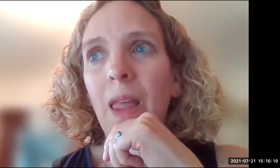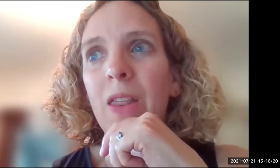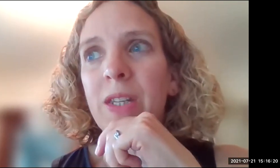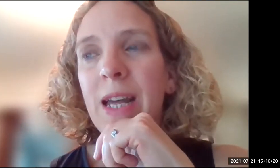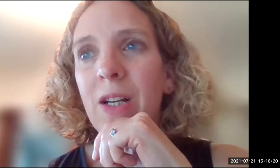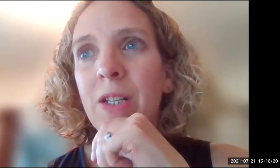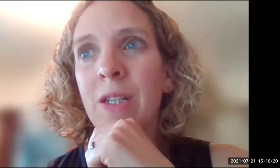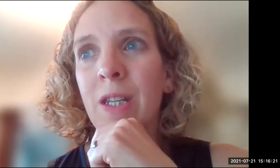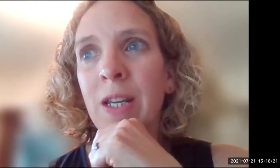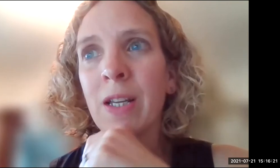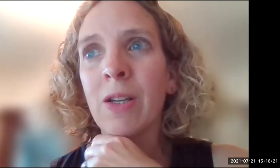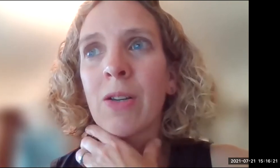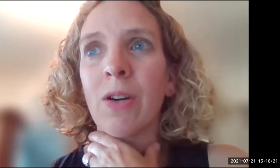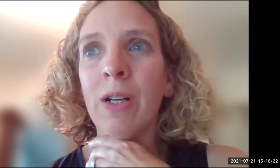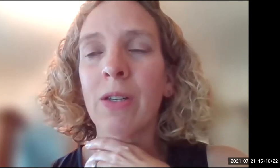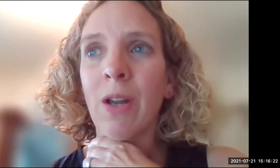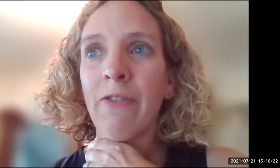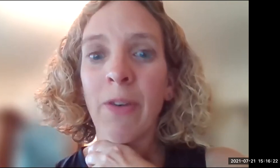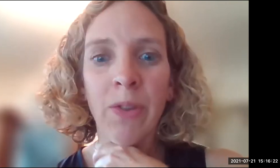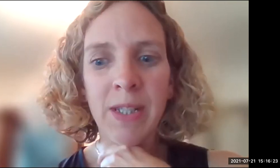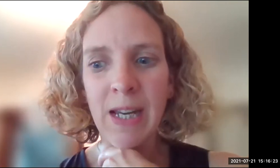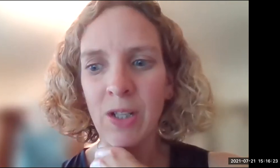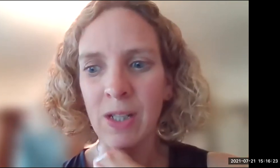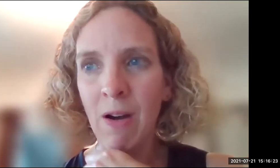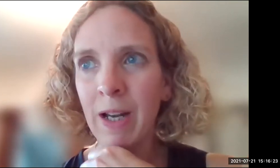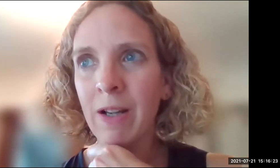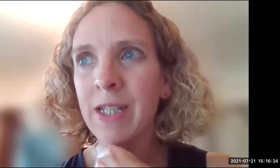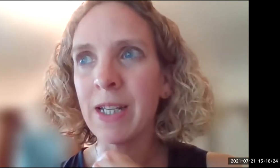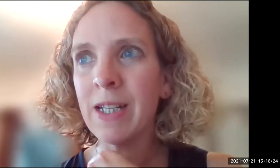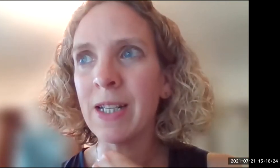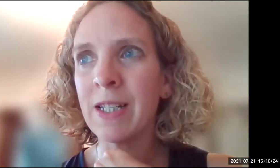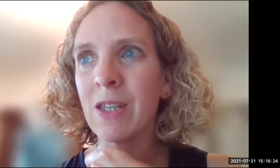But particularly those who are especially vulnerable, such as girls